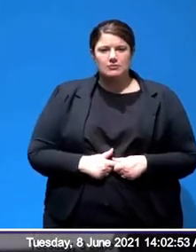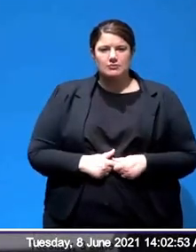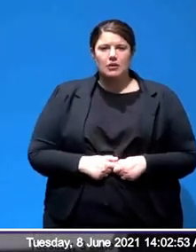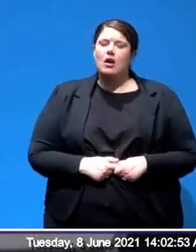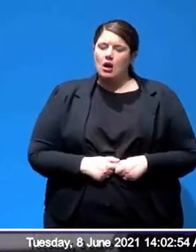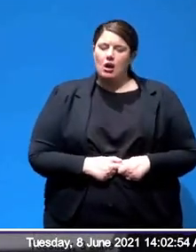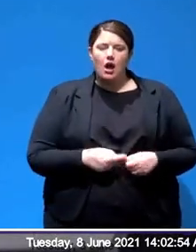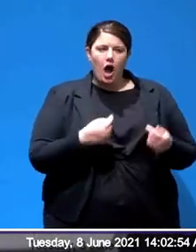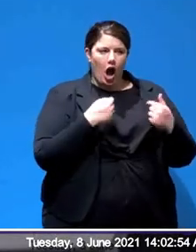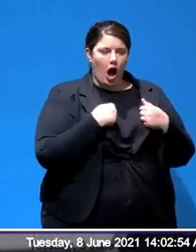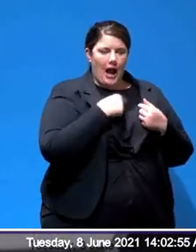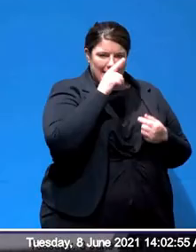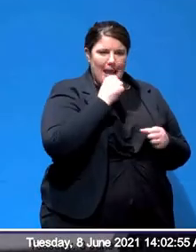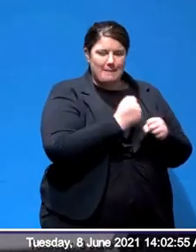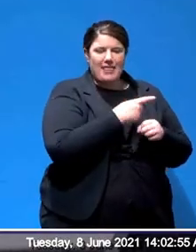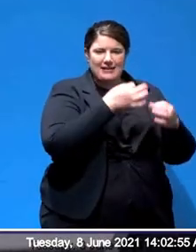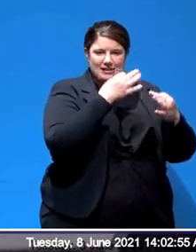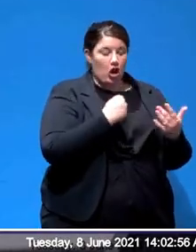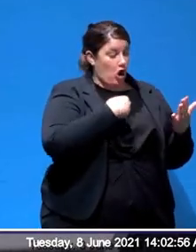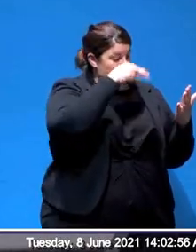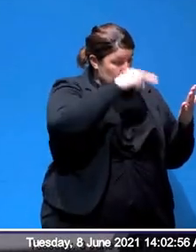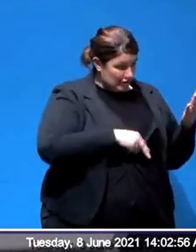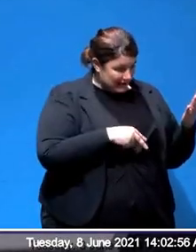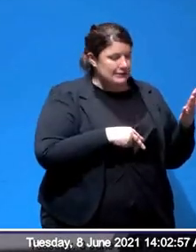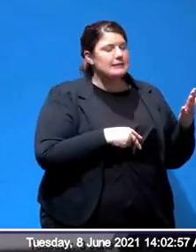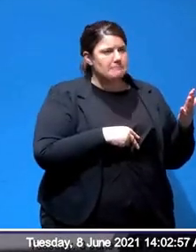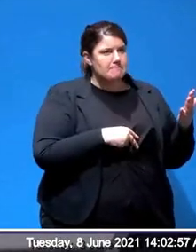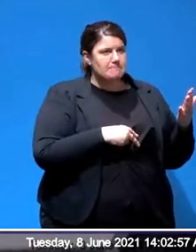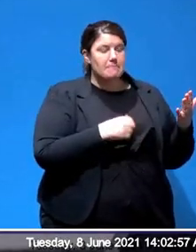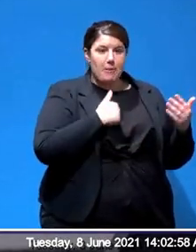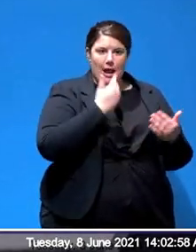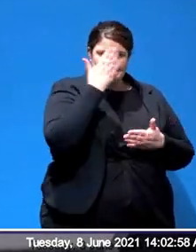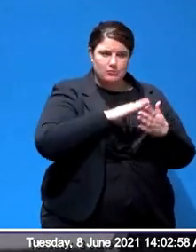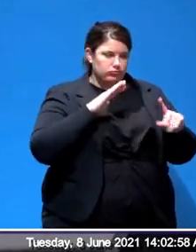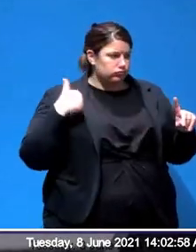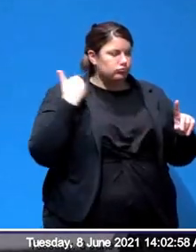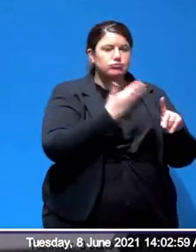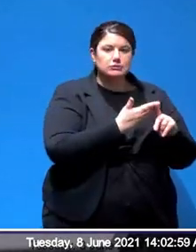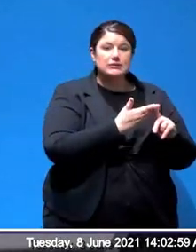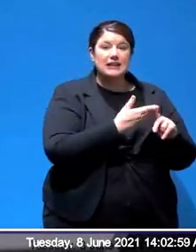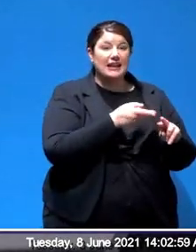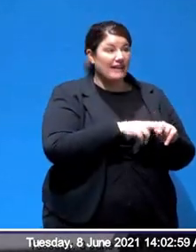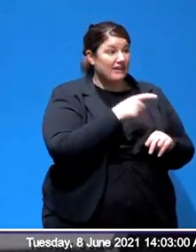I could look at an incident and my experience told me that severity rating was insufficient.